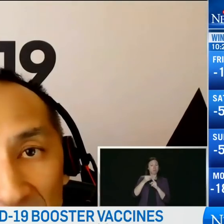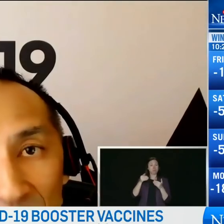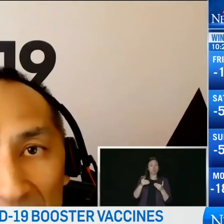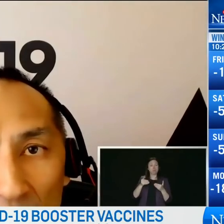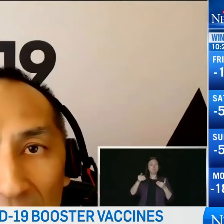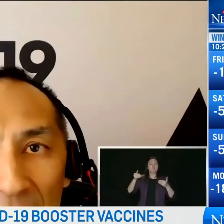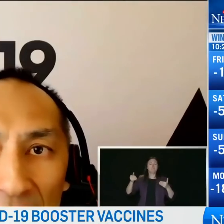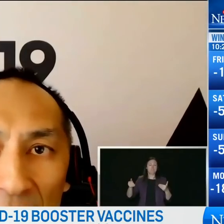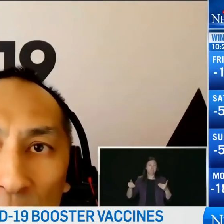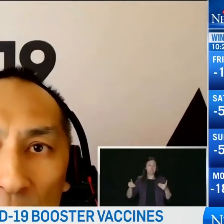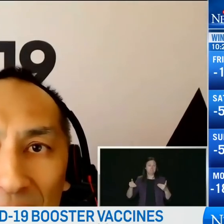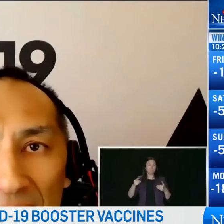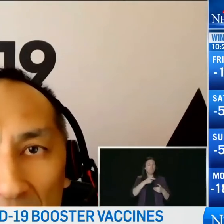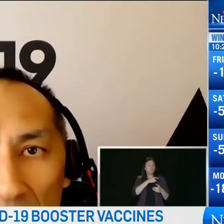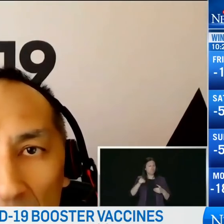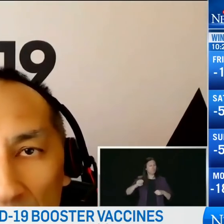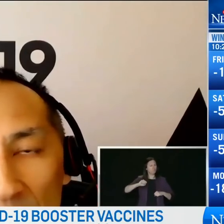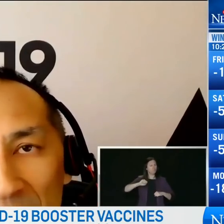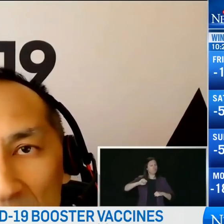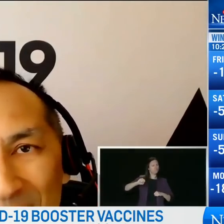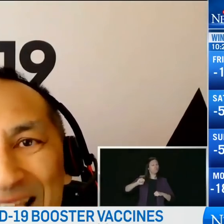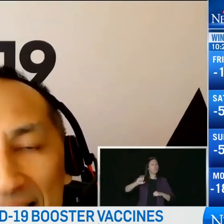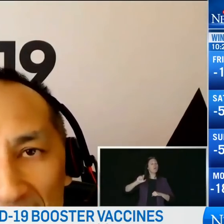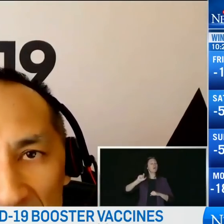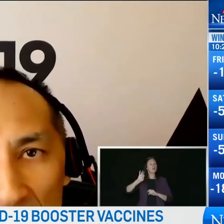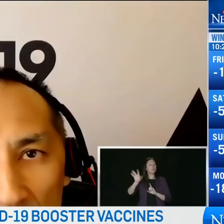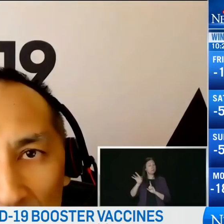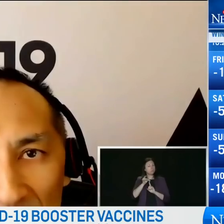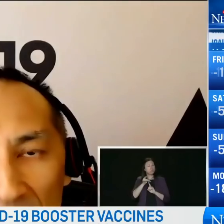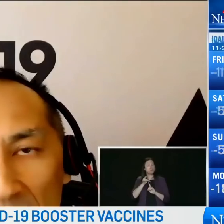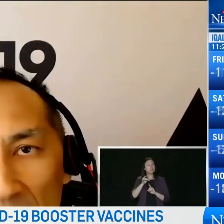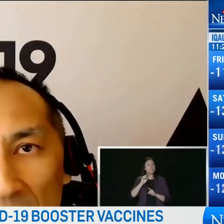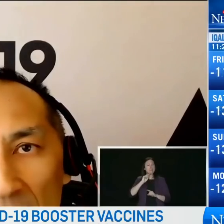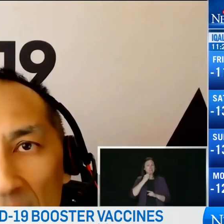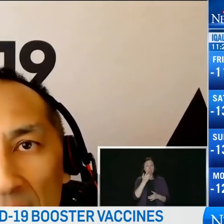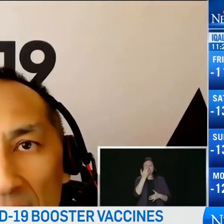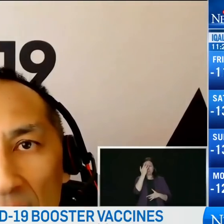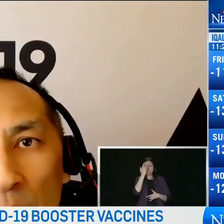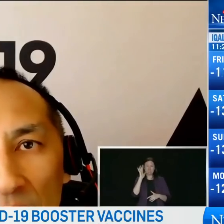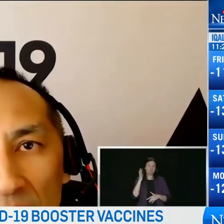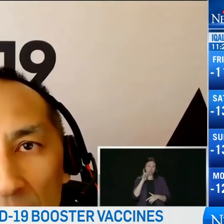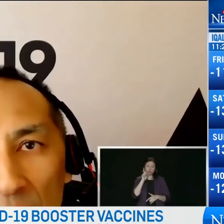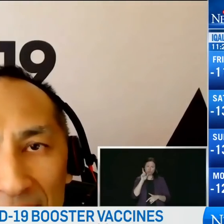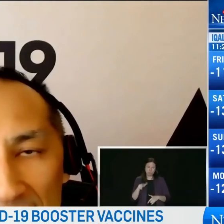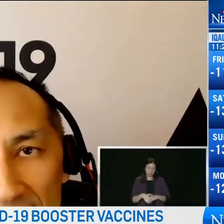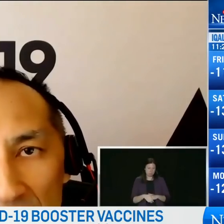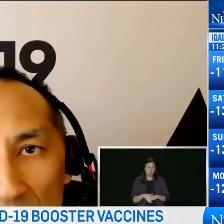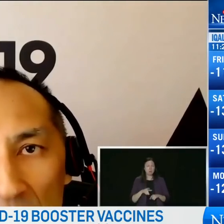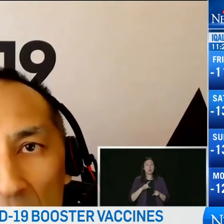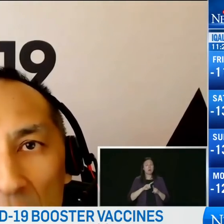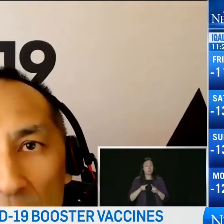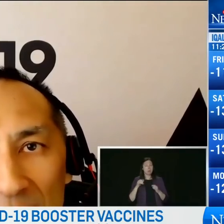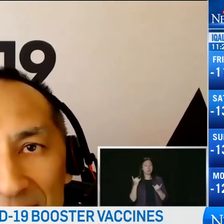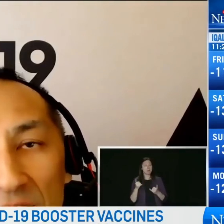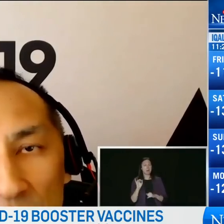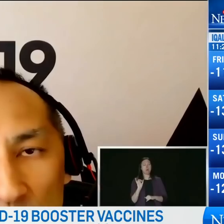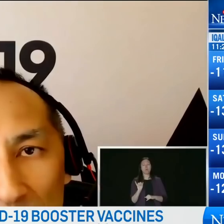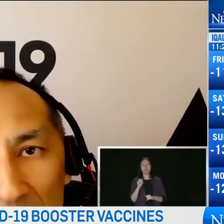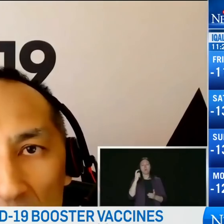COUNTRIES SO WE DECIDED TO INCREASE THE TIME SPAN BETWEEN THE FIRST AND SECOND DOSES SO CANADIANS ARE WELL PROTECTED